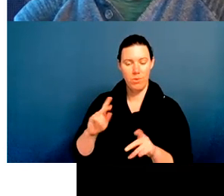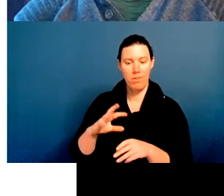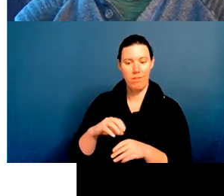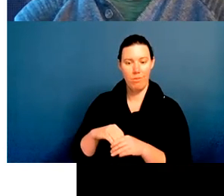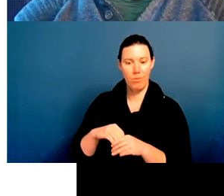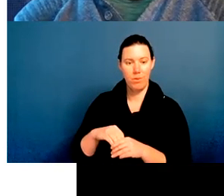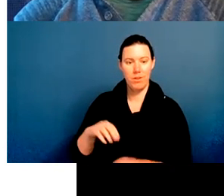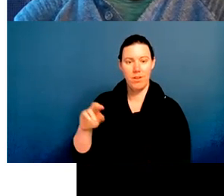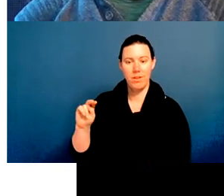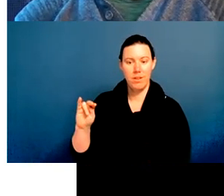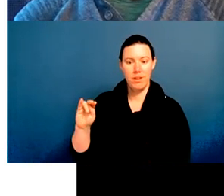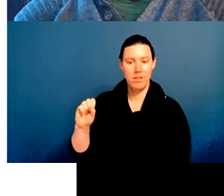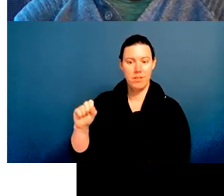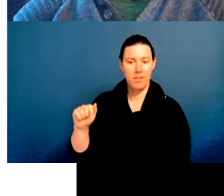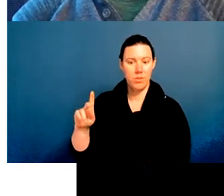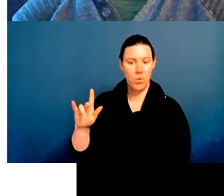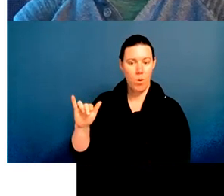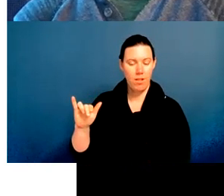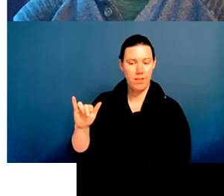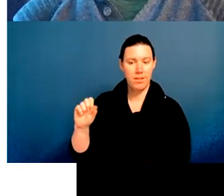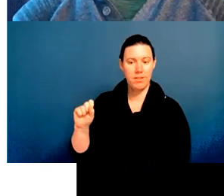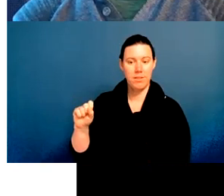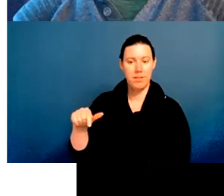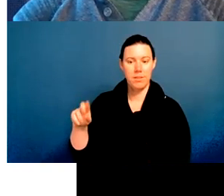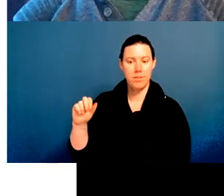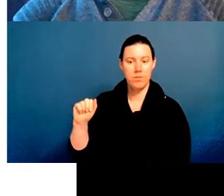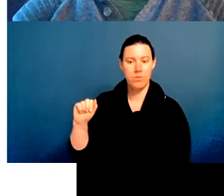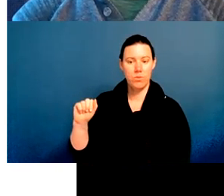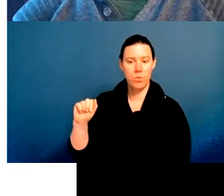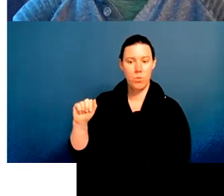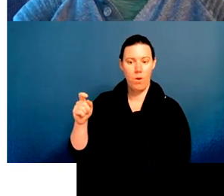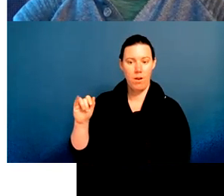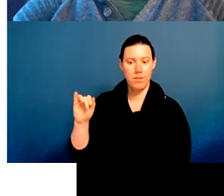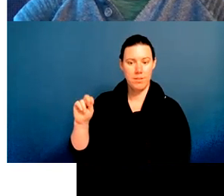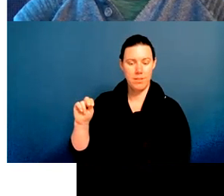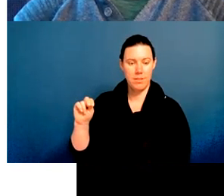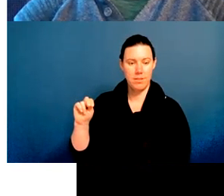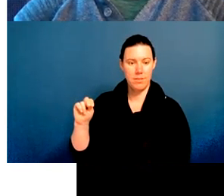of the Chehalis reservation. I honor their ancestors and leaders who have been stewards